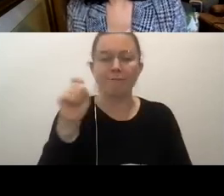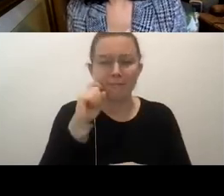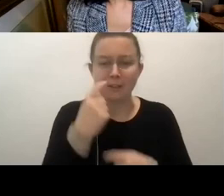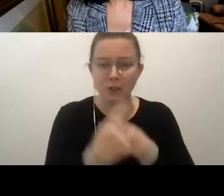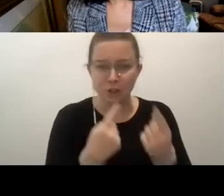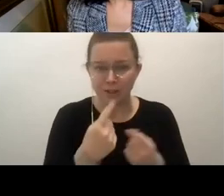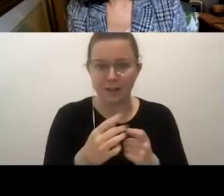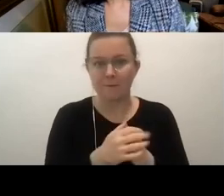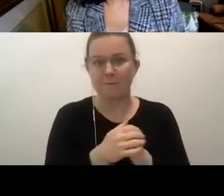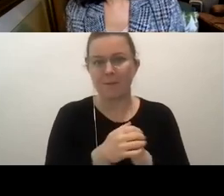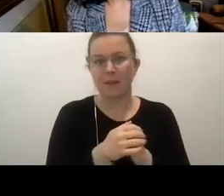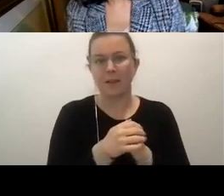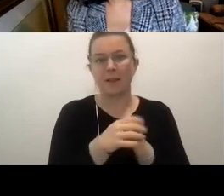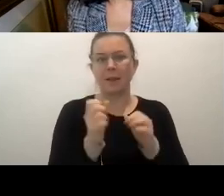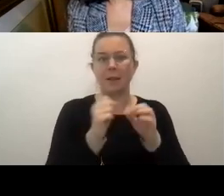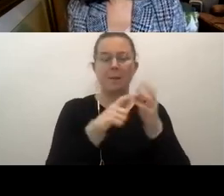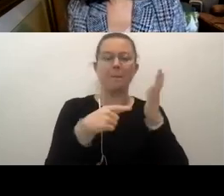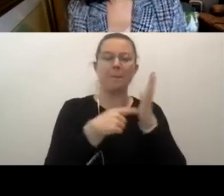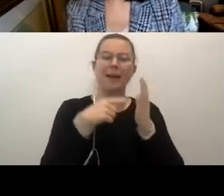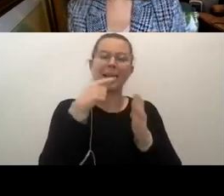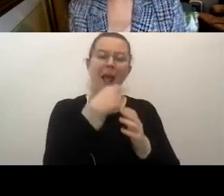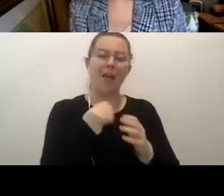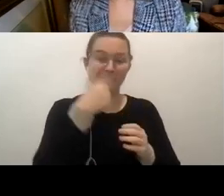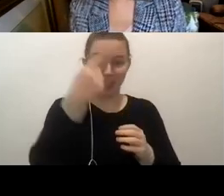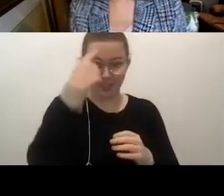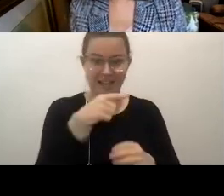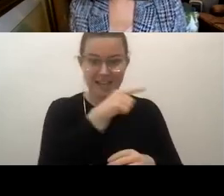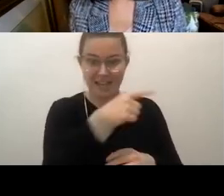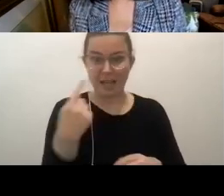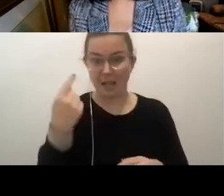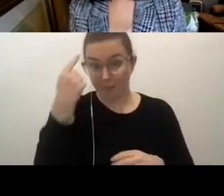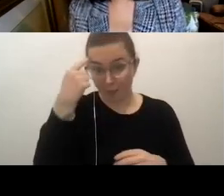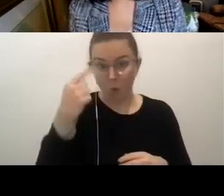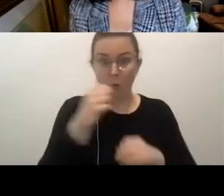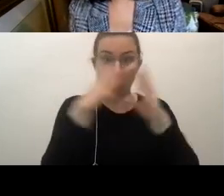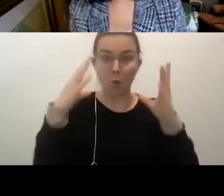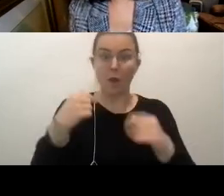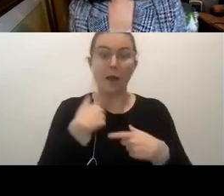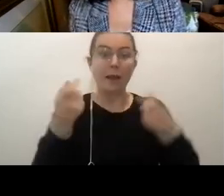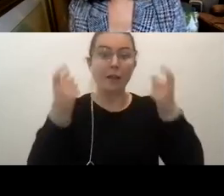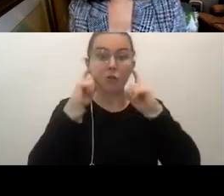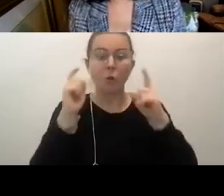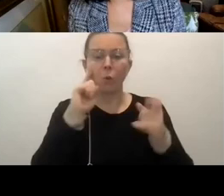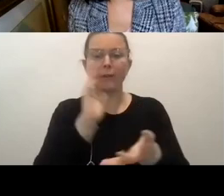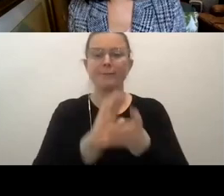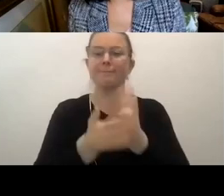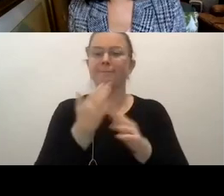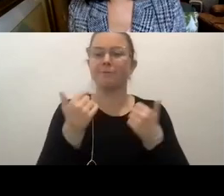But I think he was under the impression that if I got hearing aids the problem would be solved when that is actually not the case.